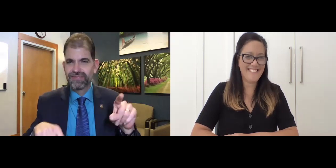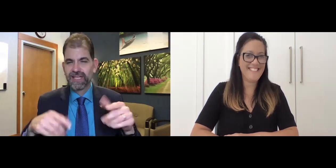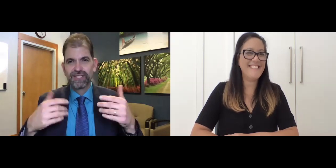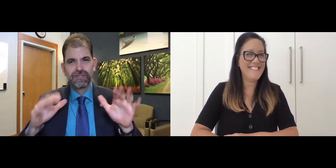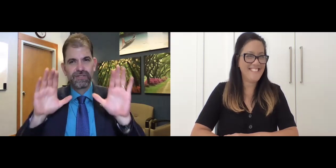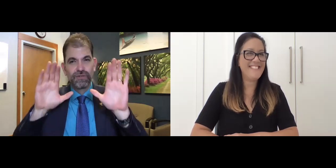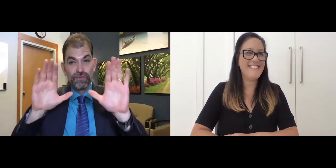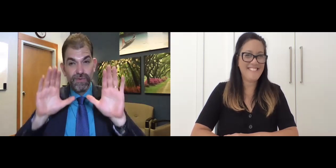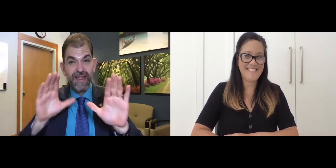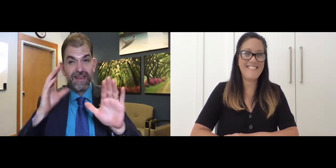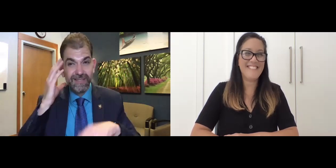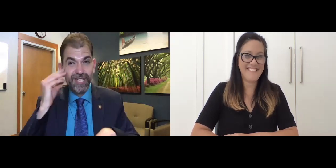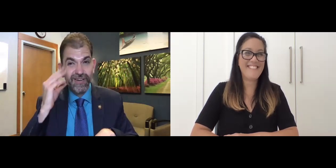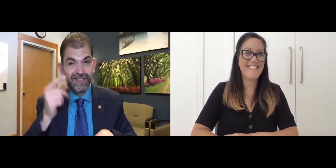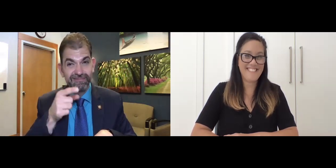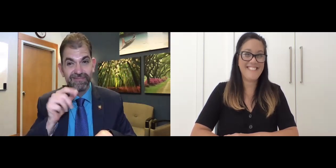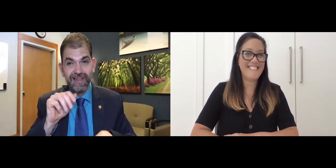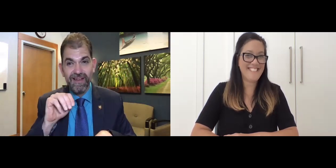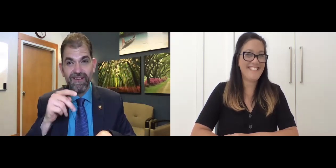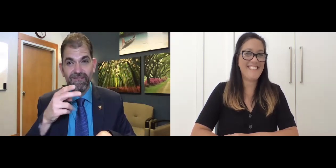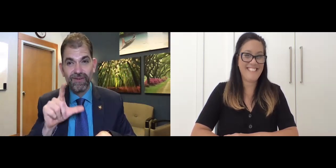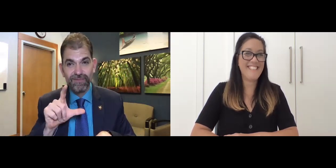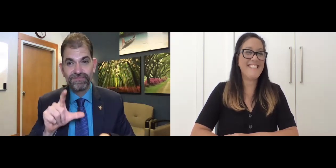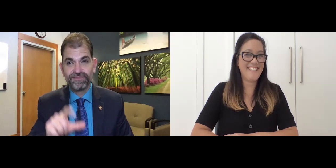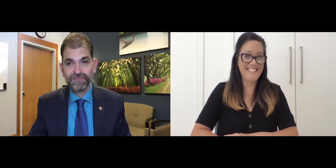You can't imagine the variety. What a great experience